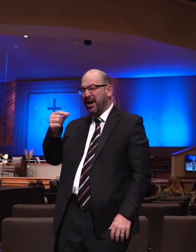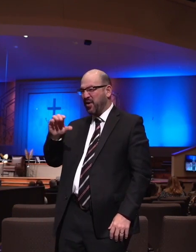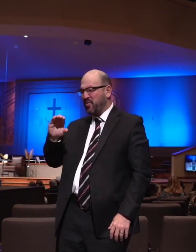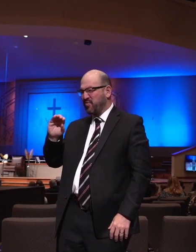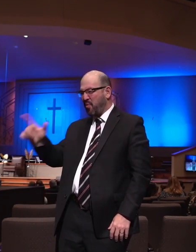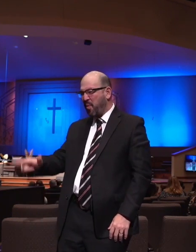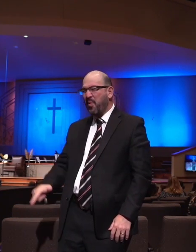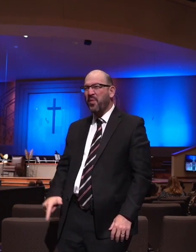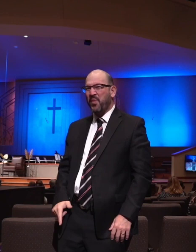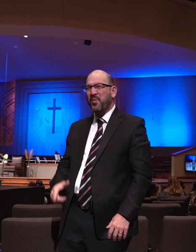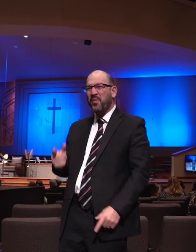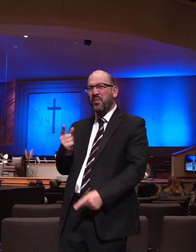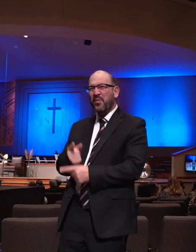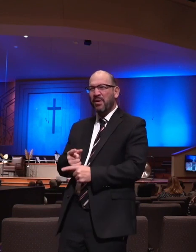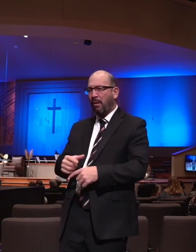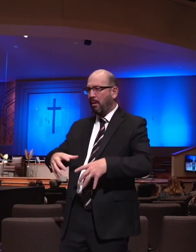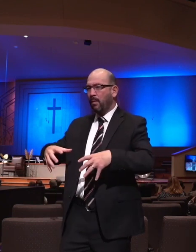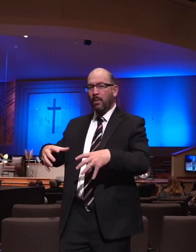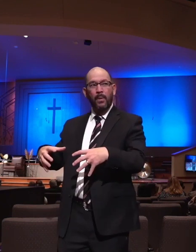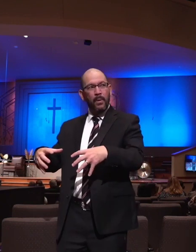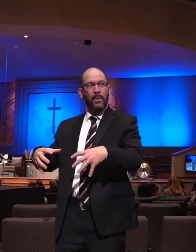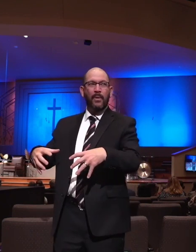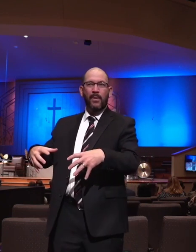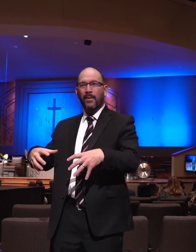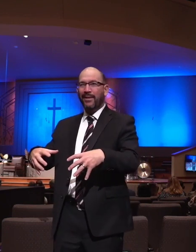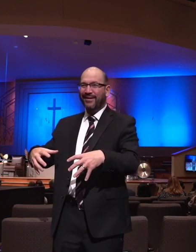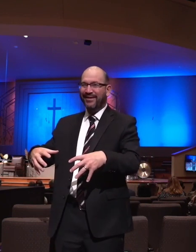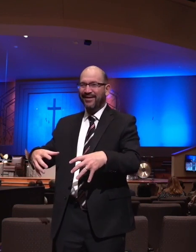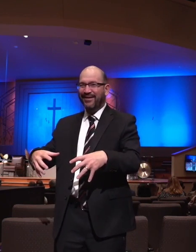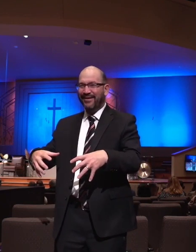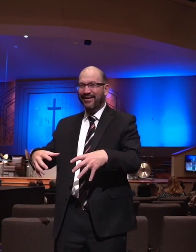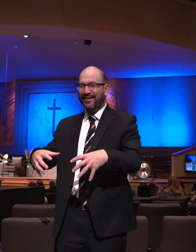to have he's like I got my pumpkin you know but there's no use for a